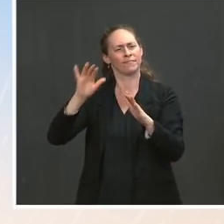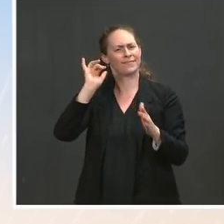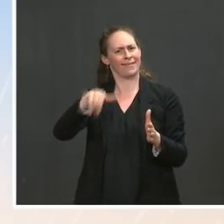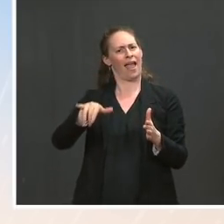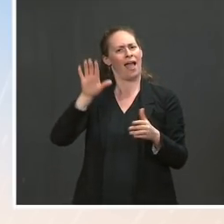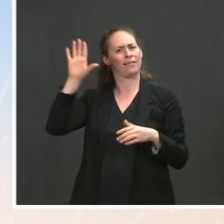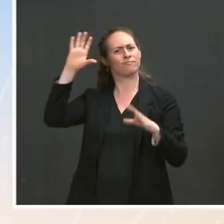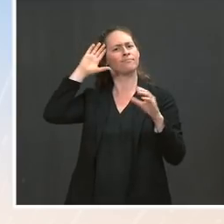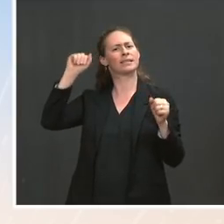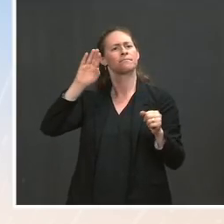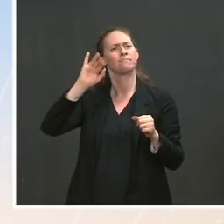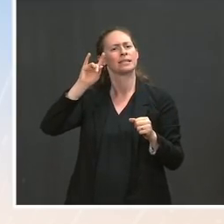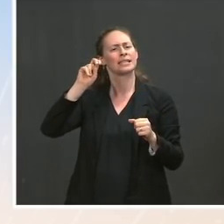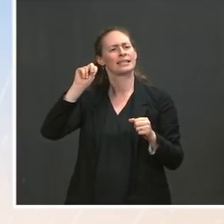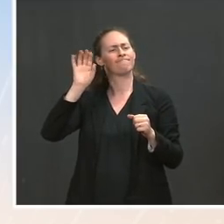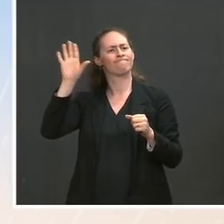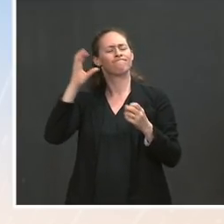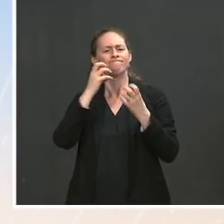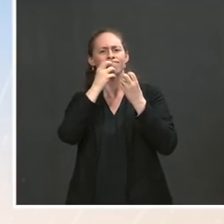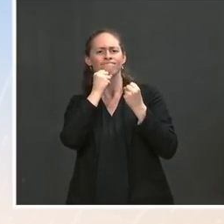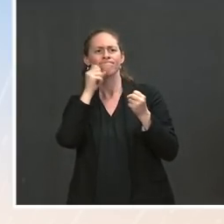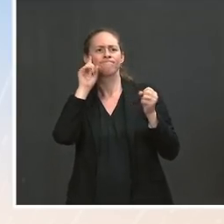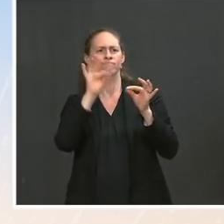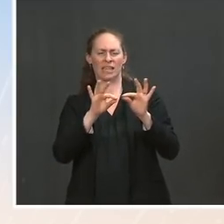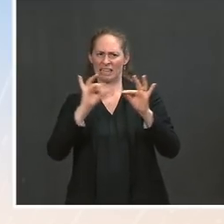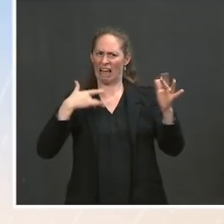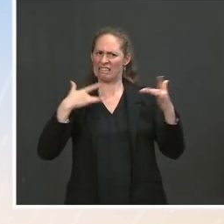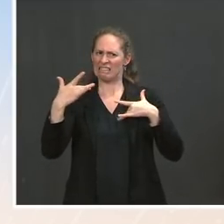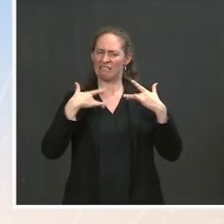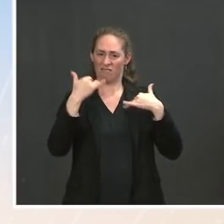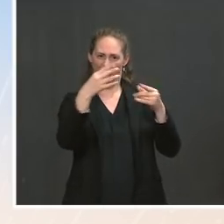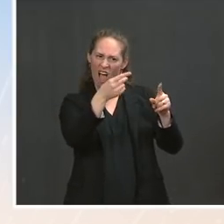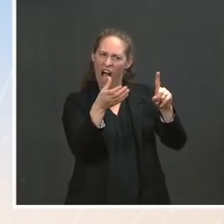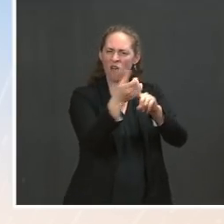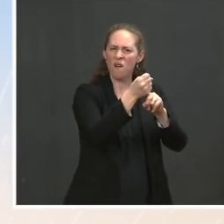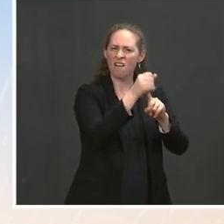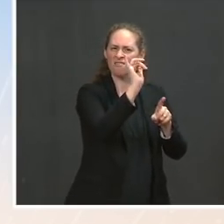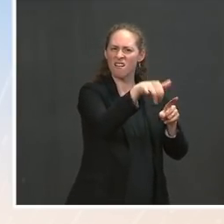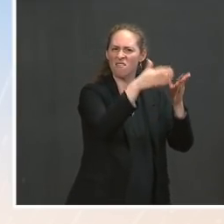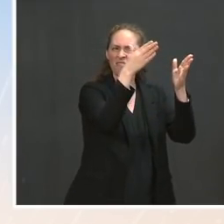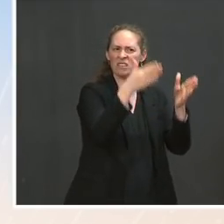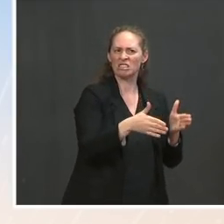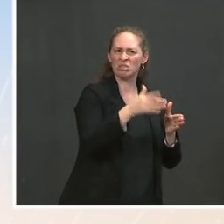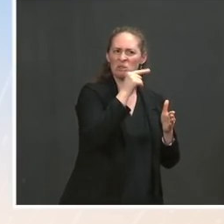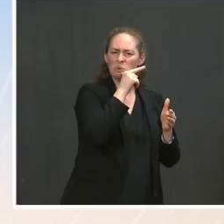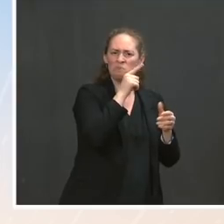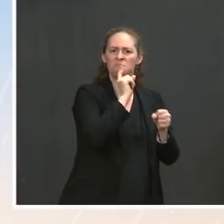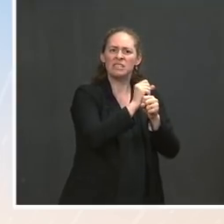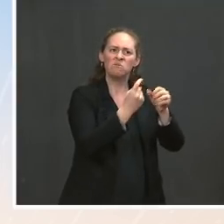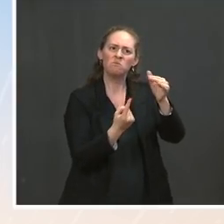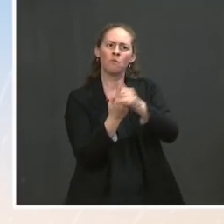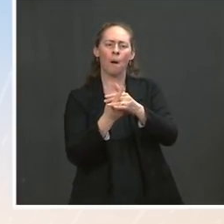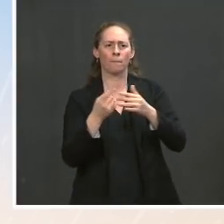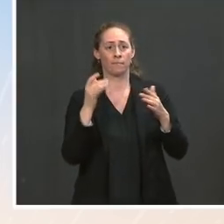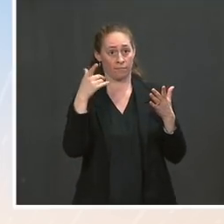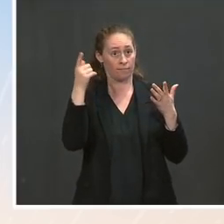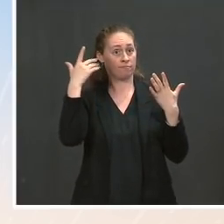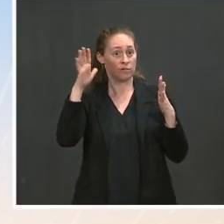The Press: Does he plan to reach out to her? Ms. Psaki: I don't have any calls to preview for you. If he does, I will certainly provide an update to all of you. Go ahead.